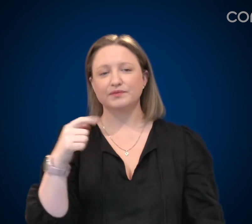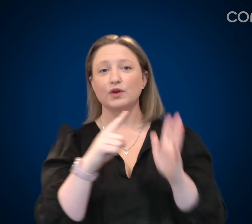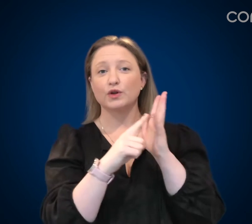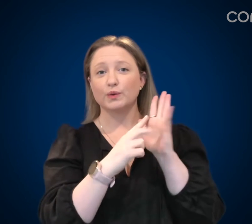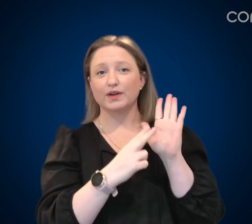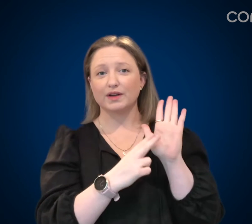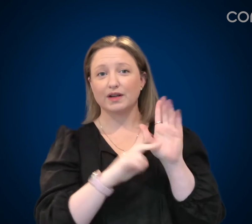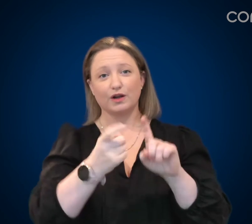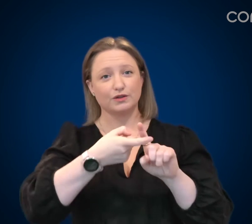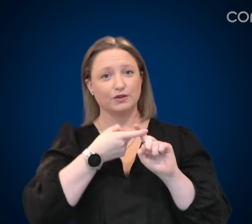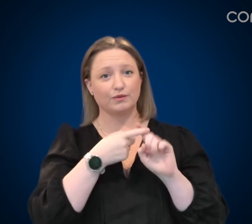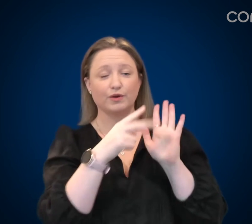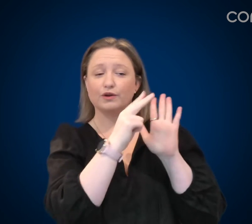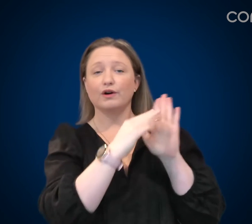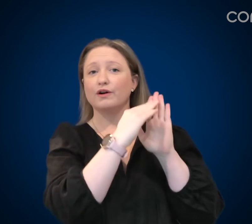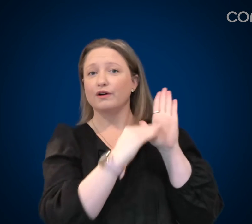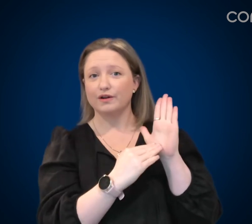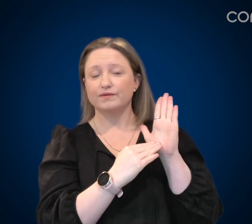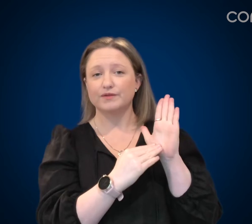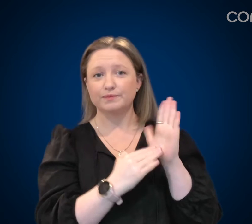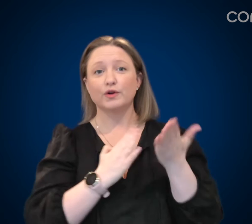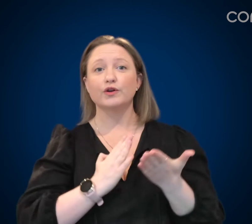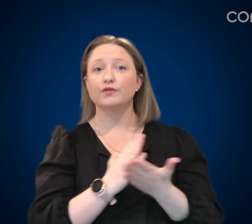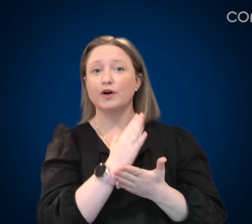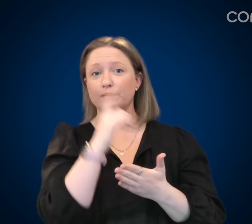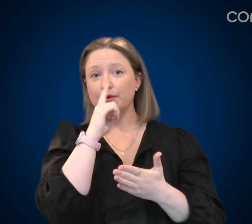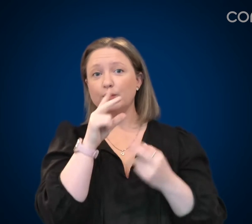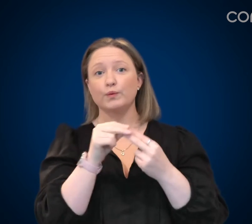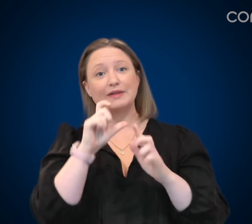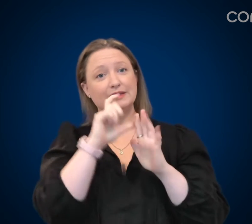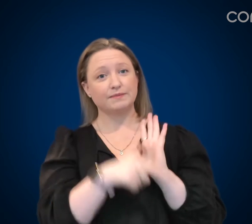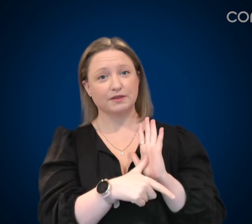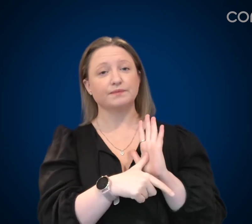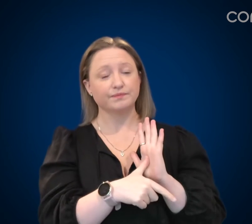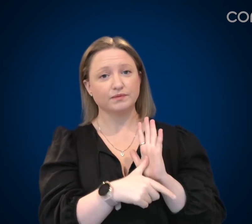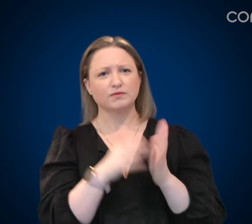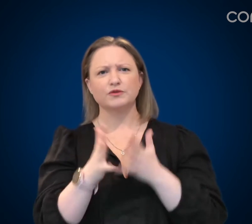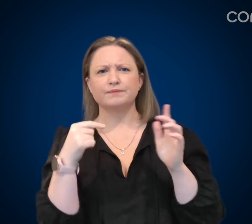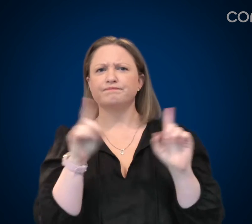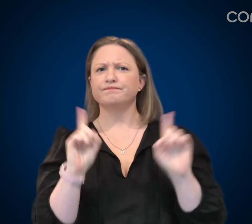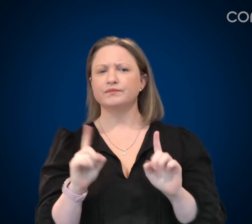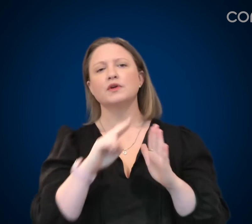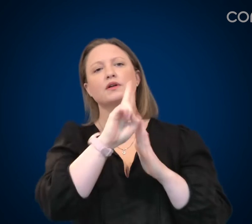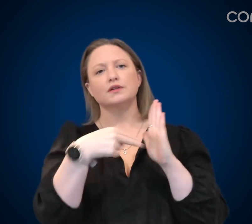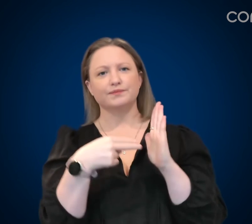the United Nations adopted the Convention on the Rights of Persons with Disabilities.